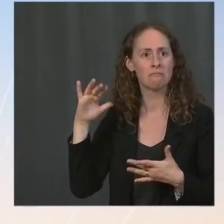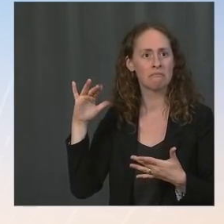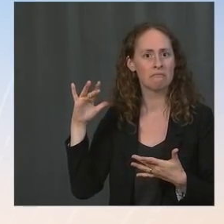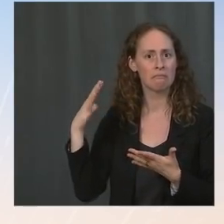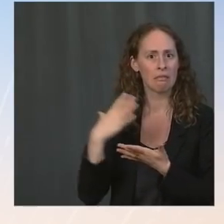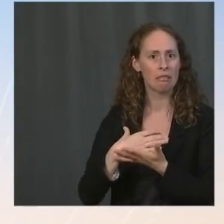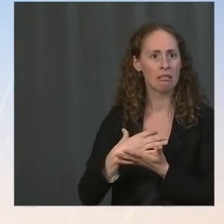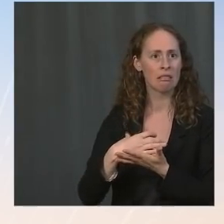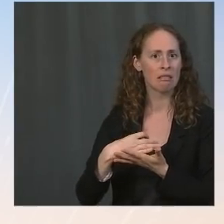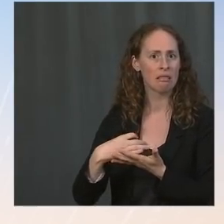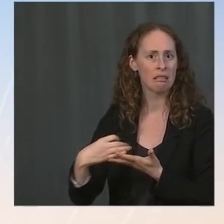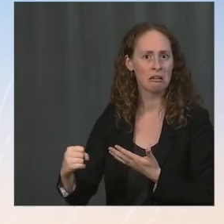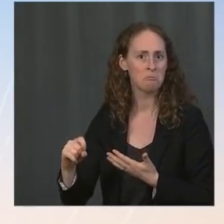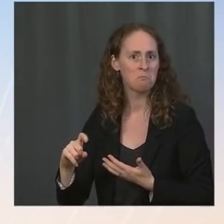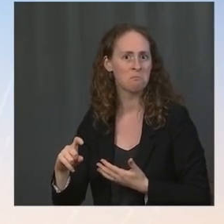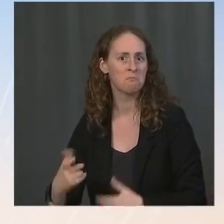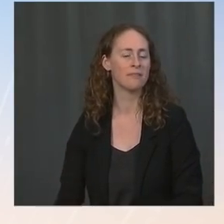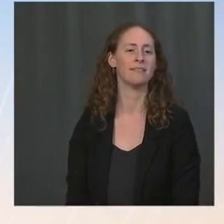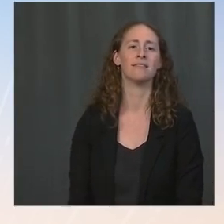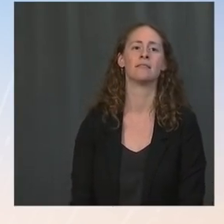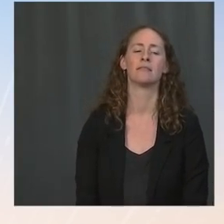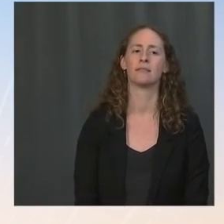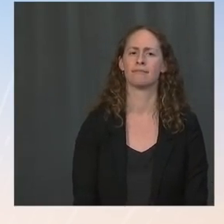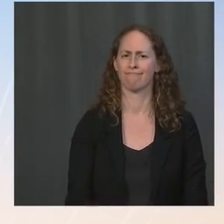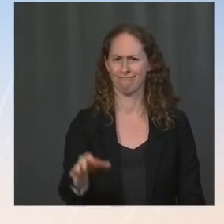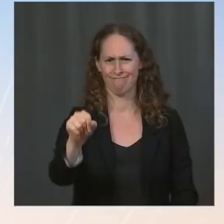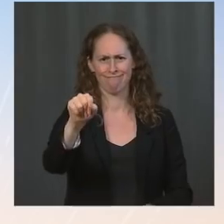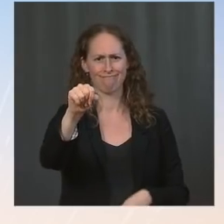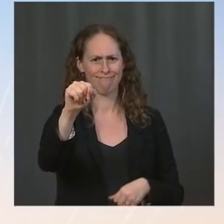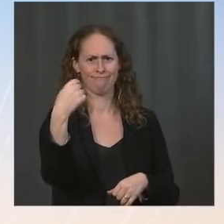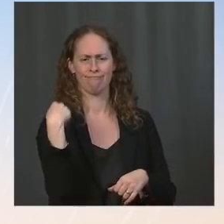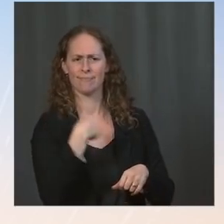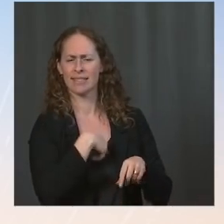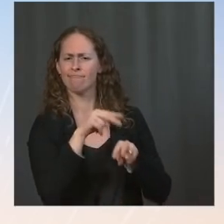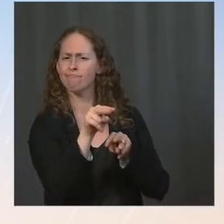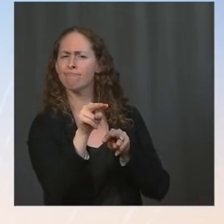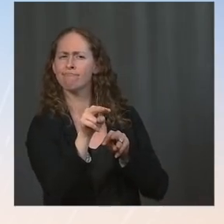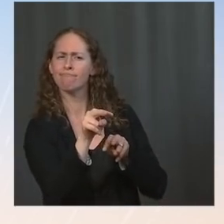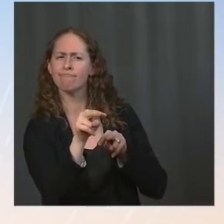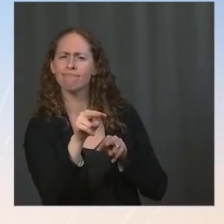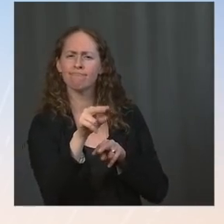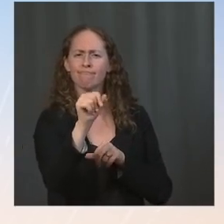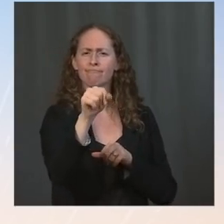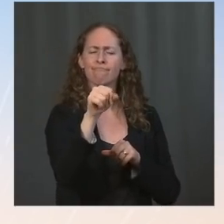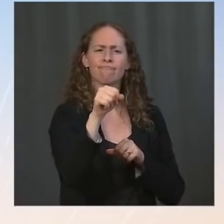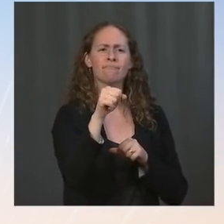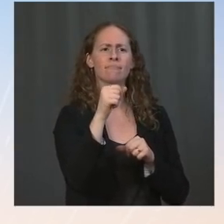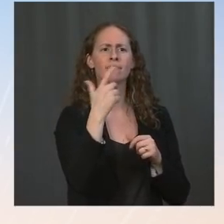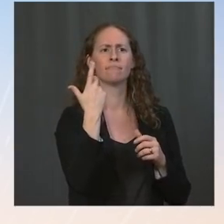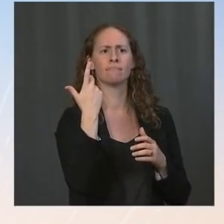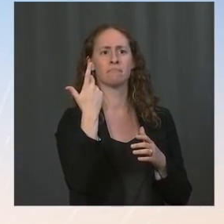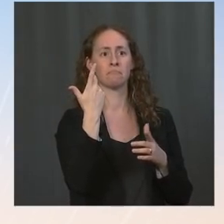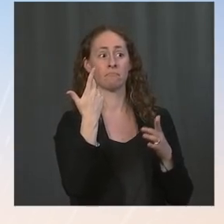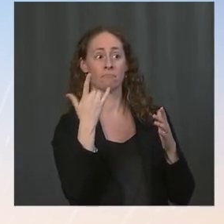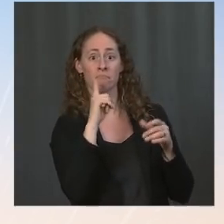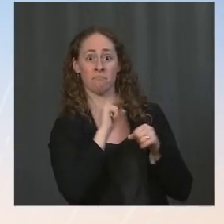Ms. Psaki: It is something we're monitoring closely, Jeff. We have not seen, to date, that as an issue, but we will closely monitor that